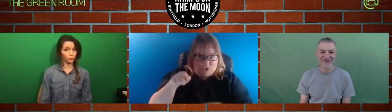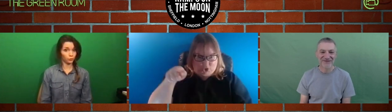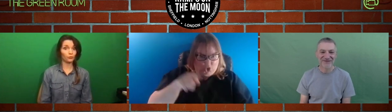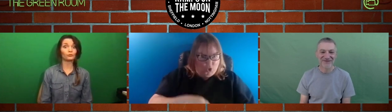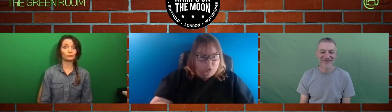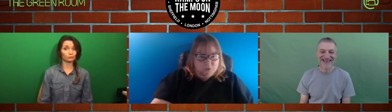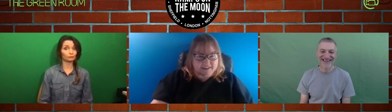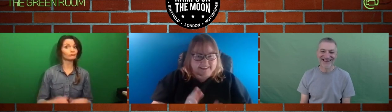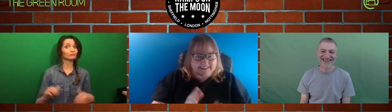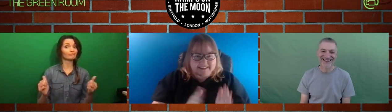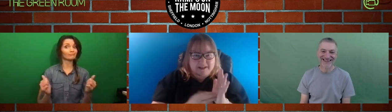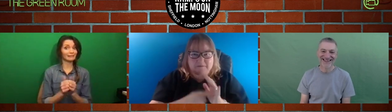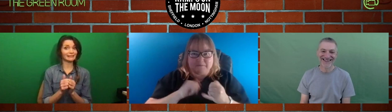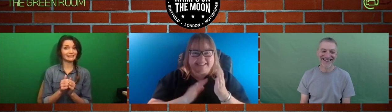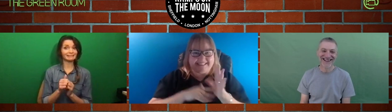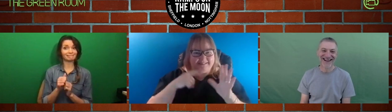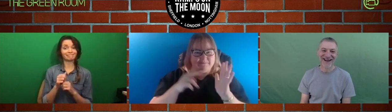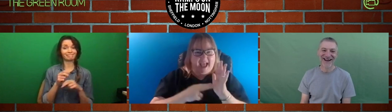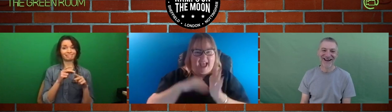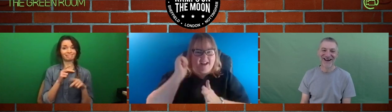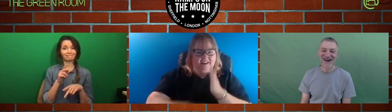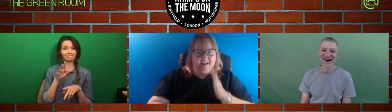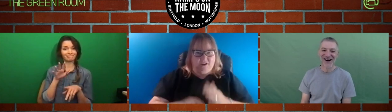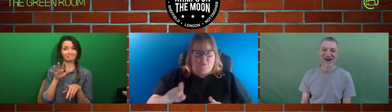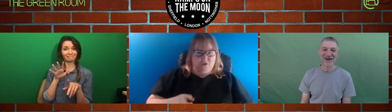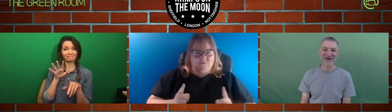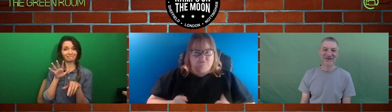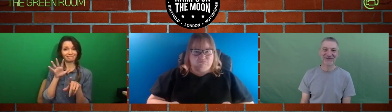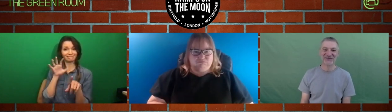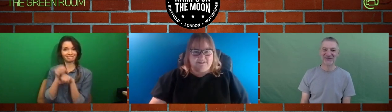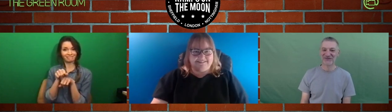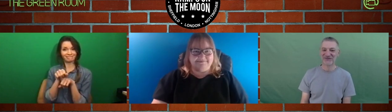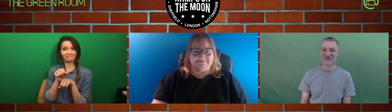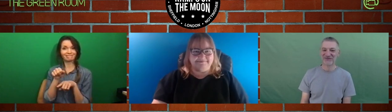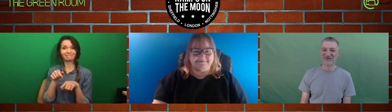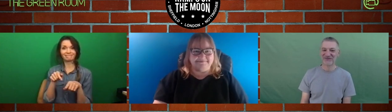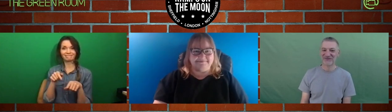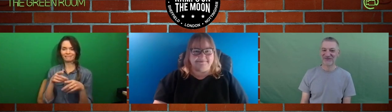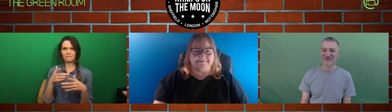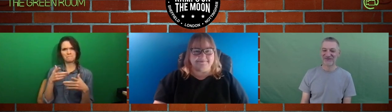you Rebekah commanding a room having been on the